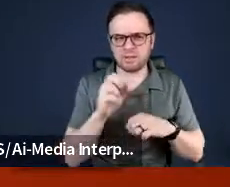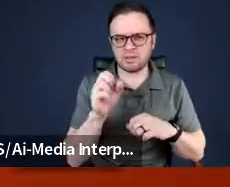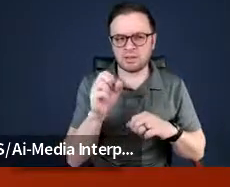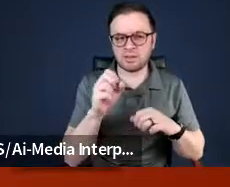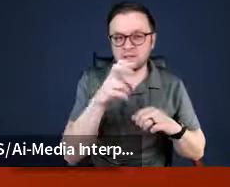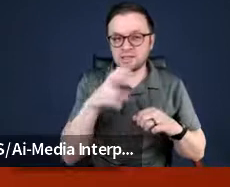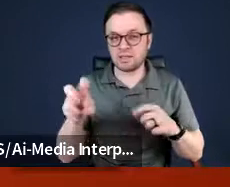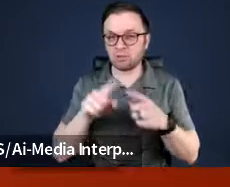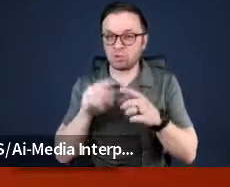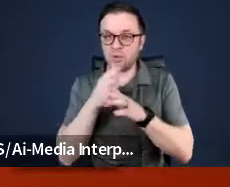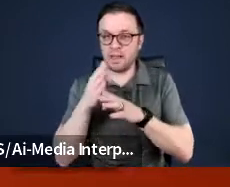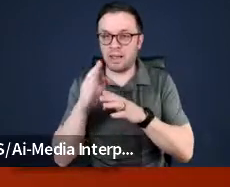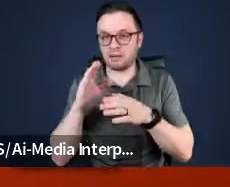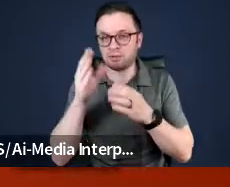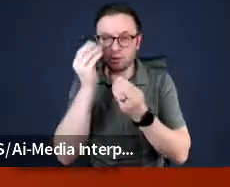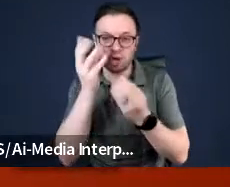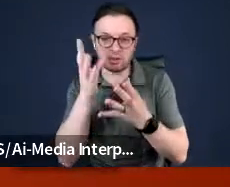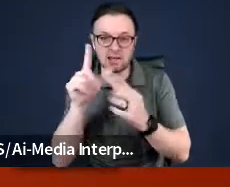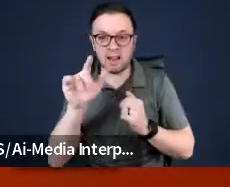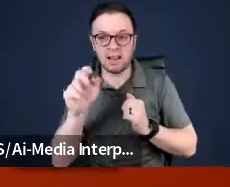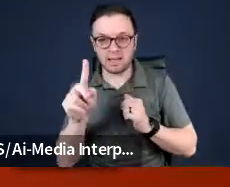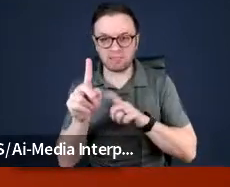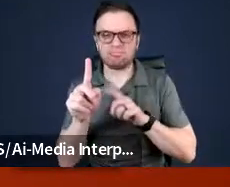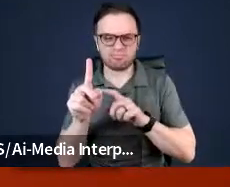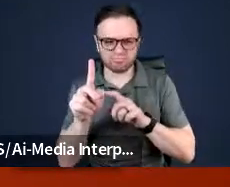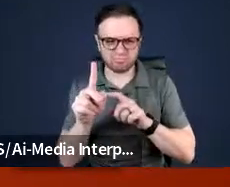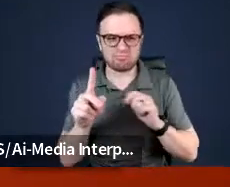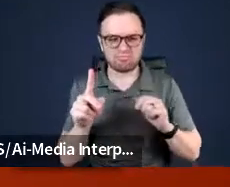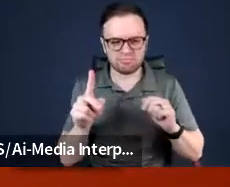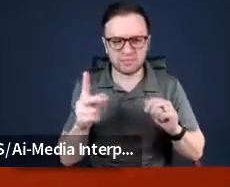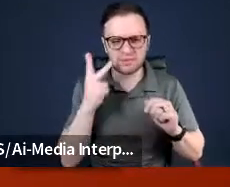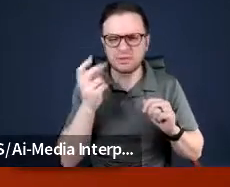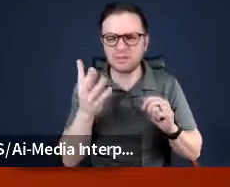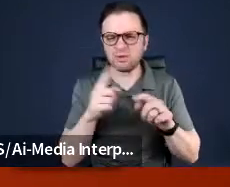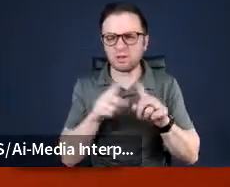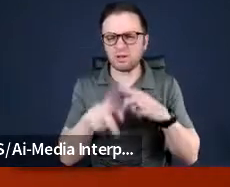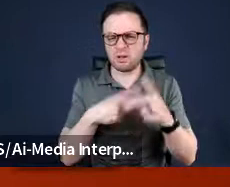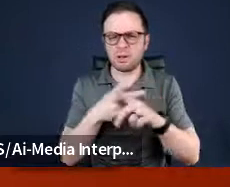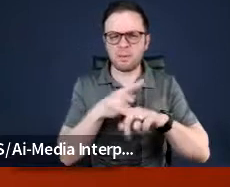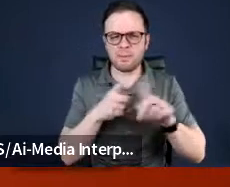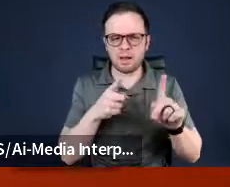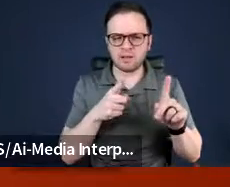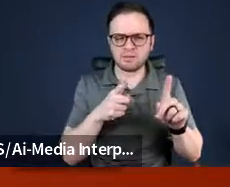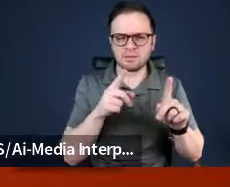testing checklist, things to make sure we have on the site is the Skip to main content link,